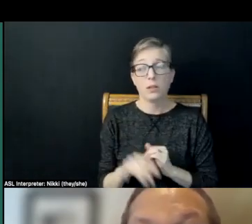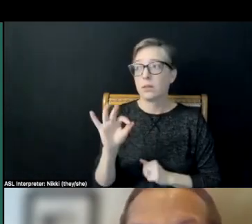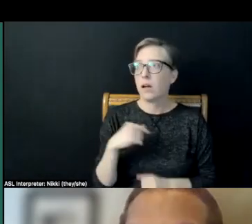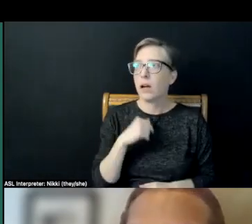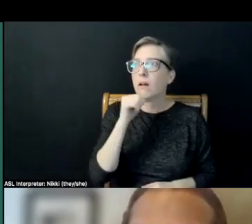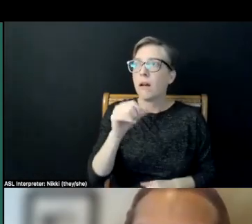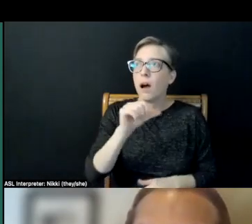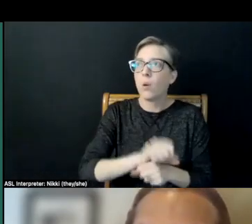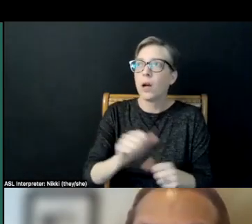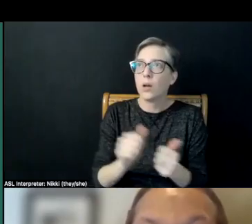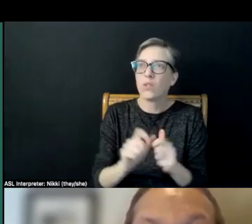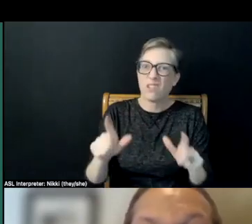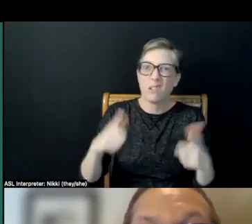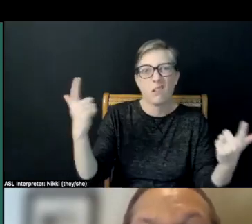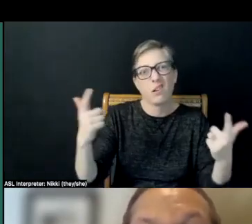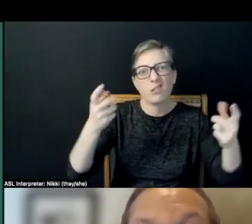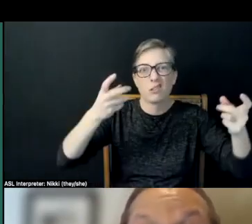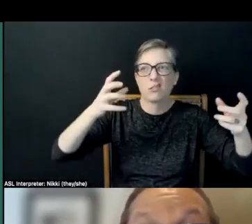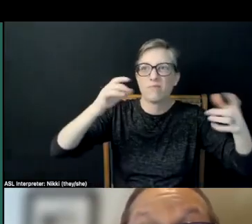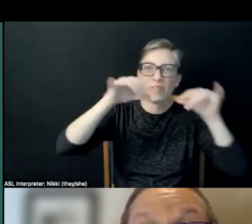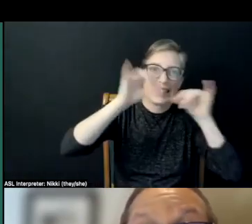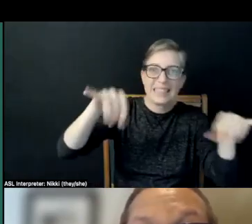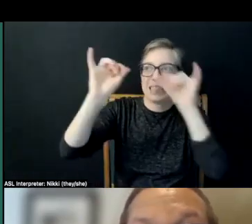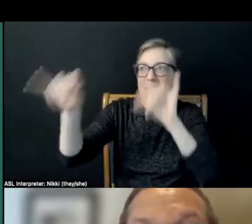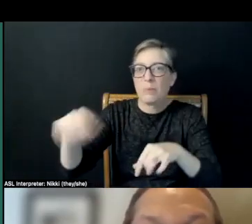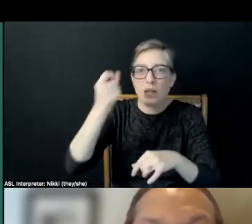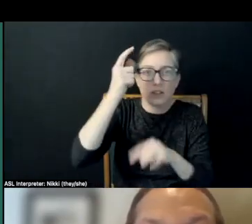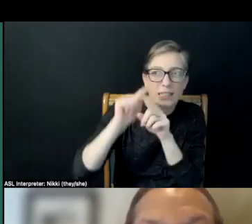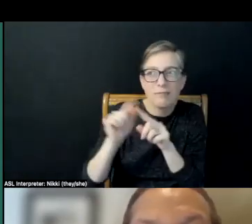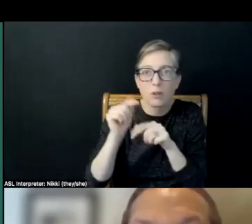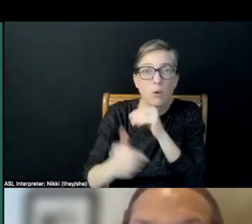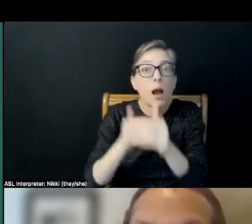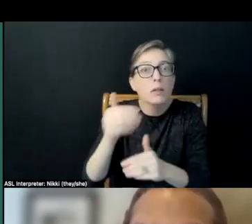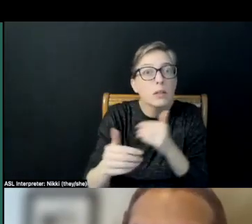that there's different processes for how things can get done and that there's no one final piece.